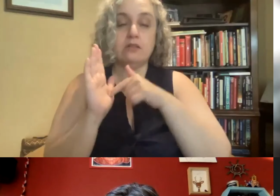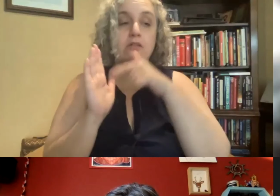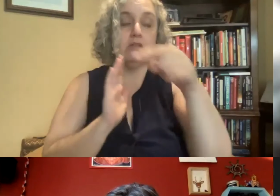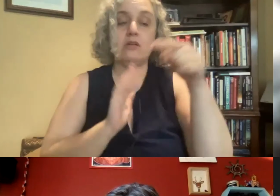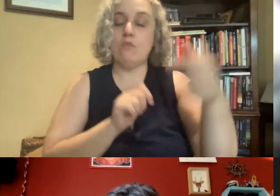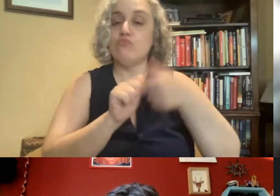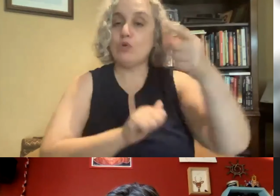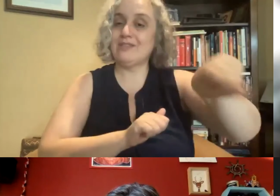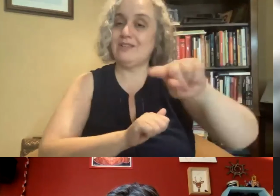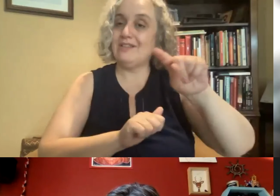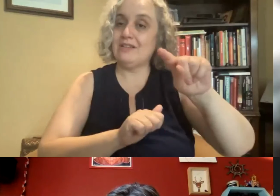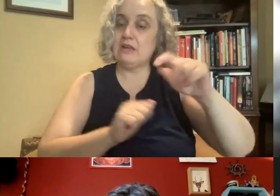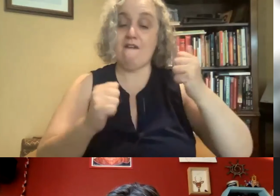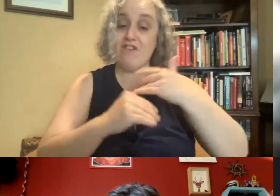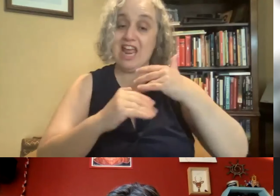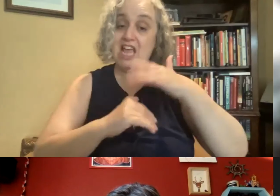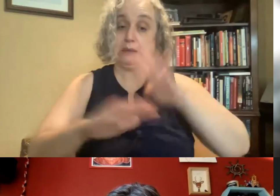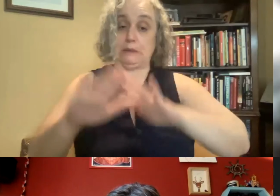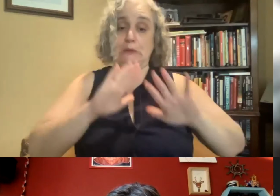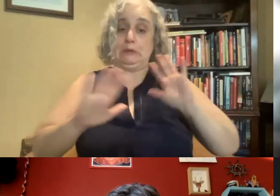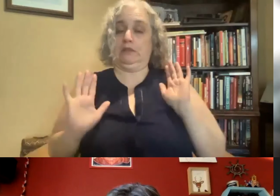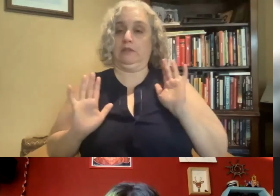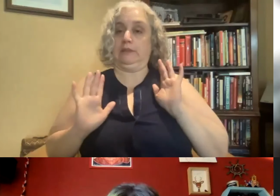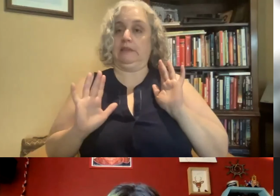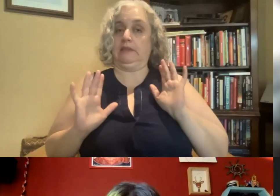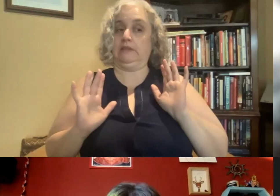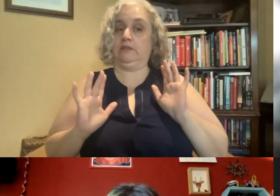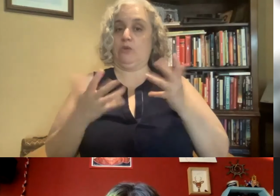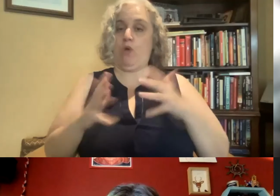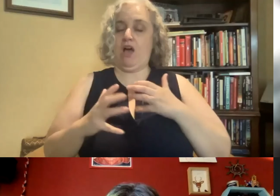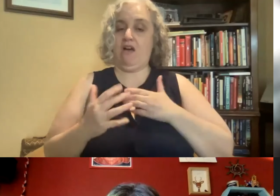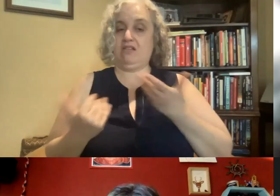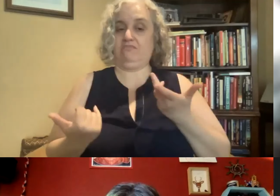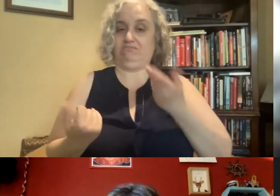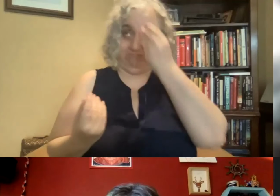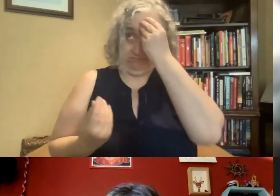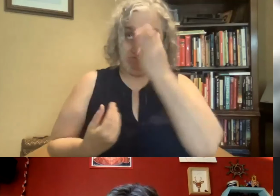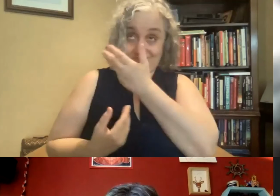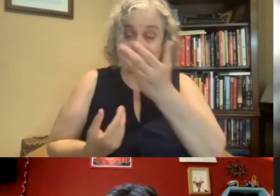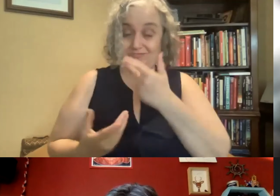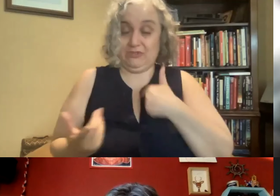they are afraid to give their voices or to claim about their rights or